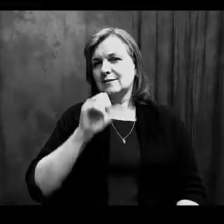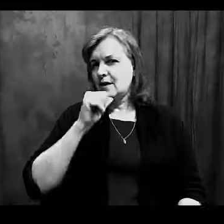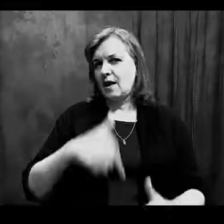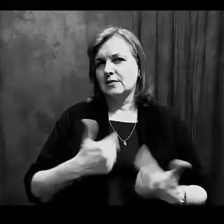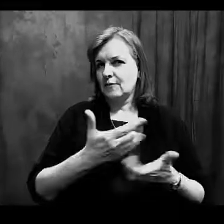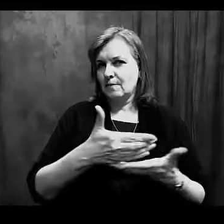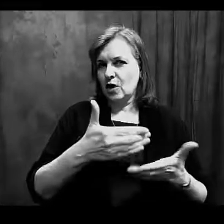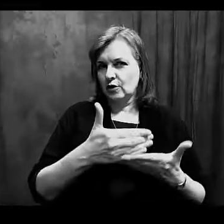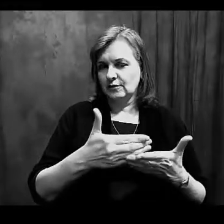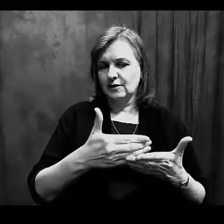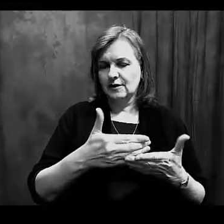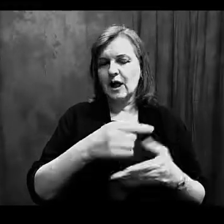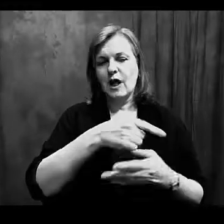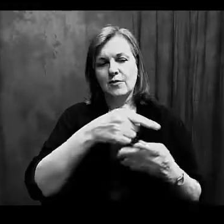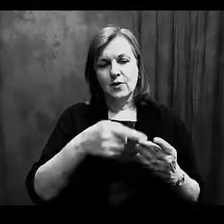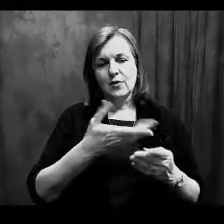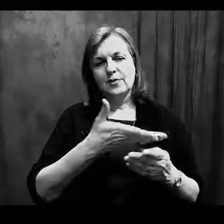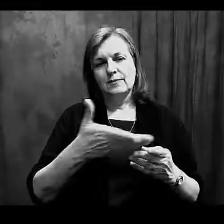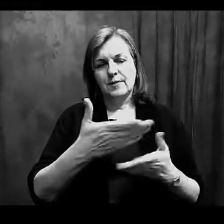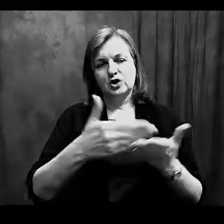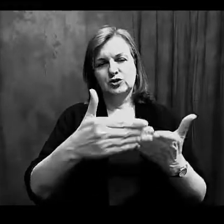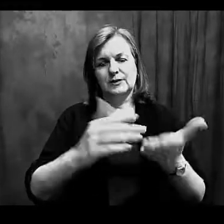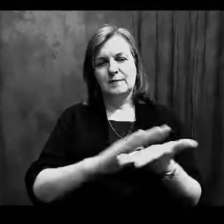and they would have had to synthesize